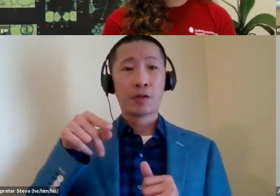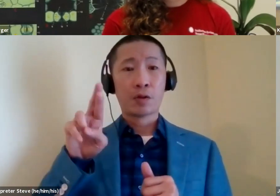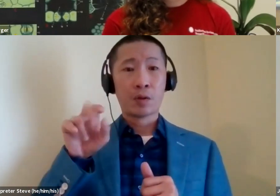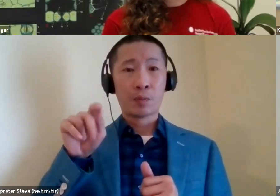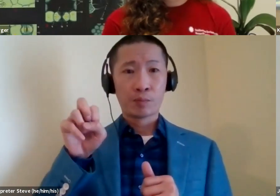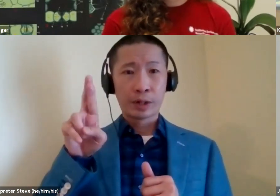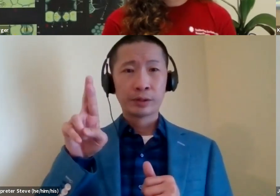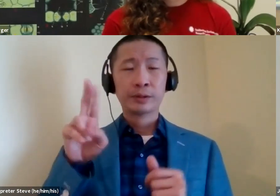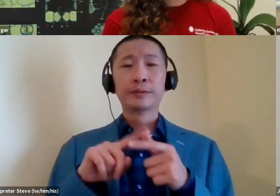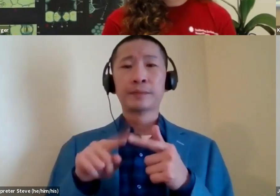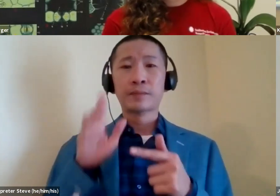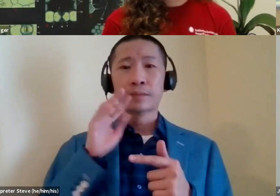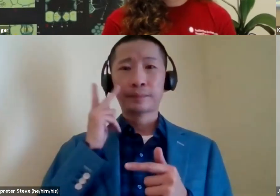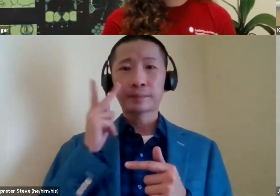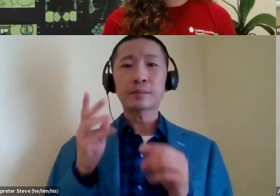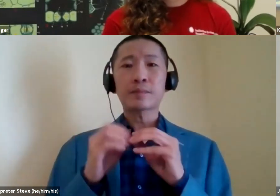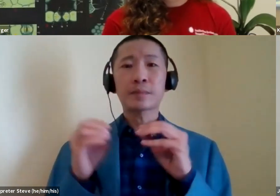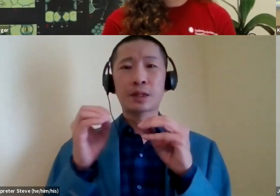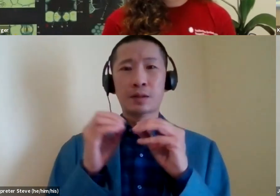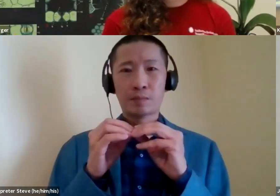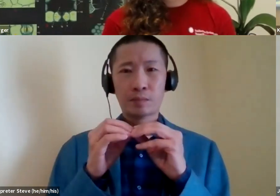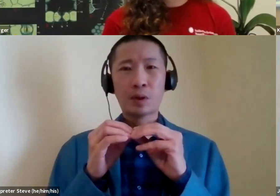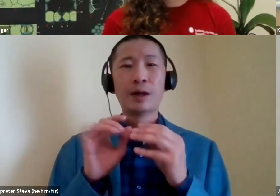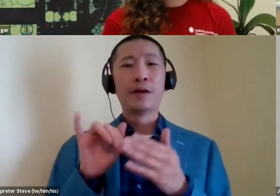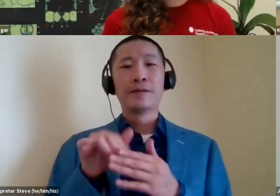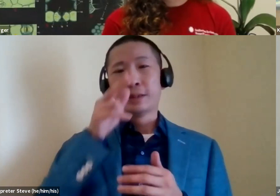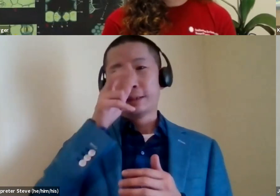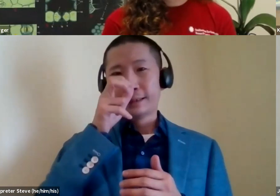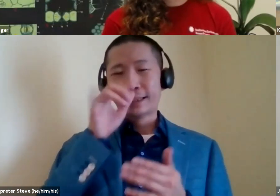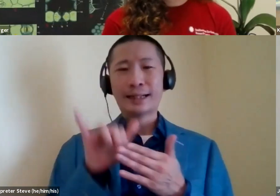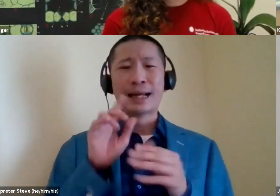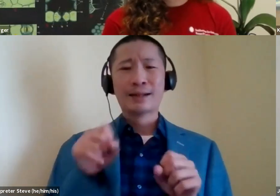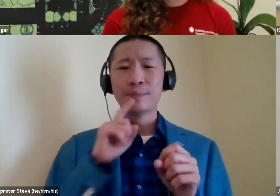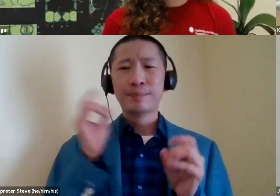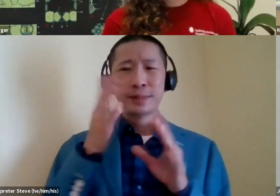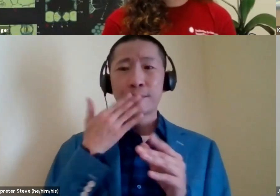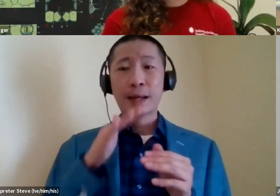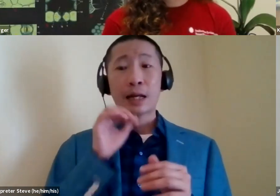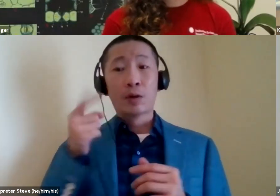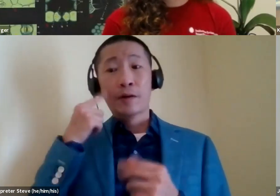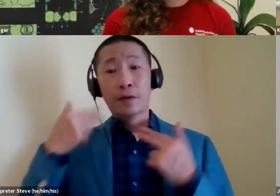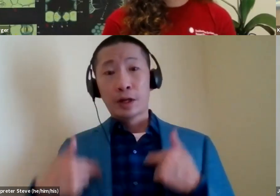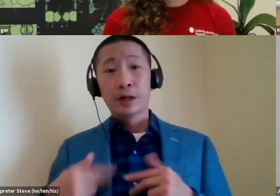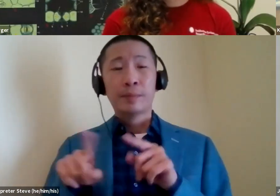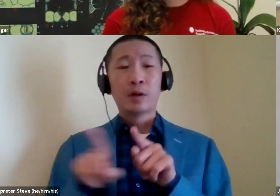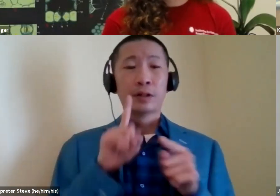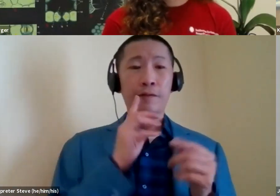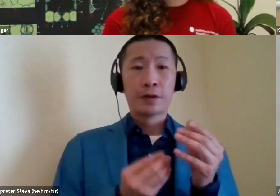Kim Komatsu (she/her): When you would be seeing increases in abundances of those insects that could be bad not only for humans, but also for the plants that are around us.